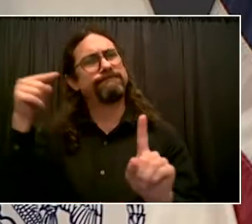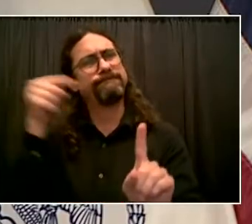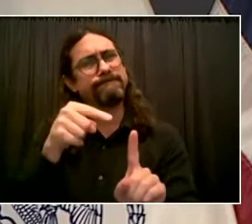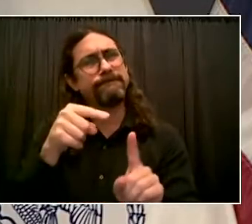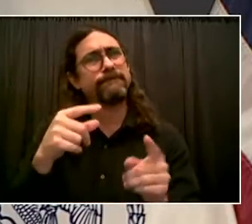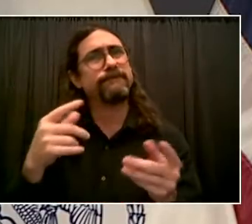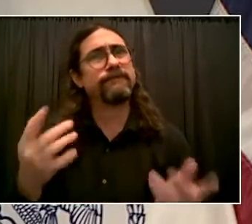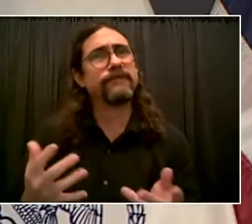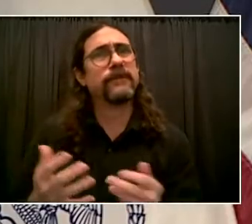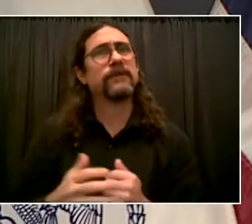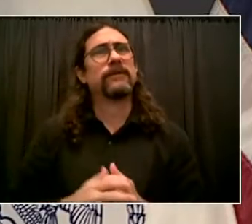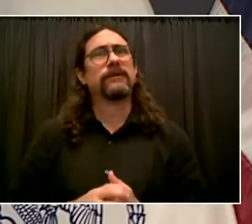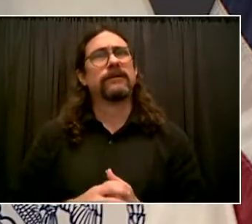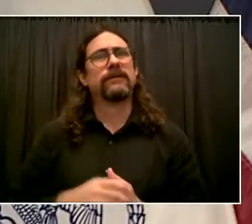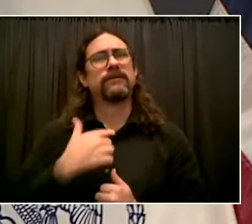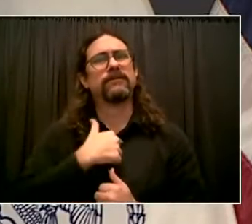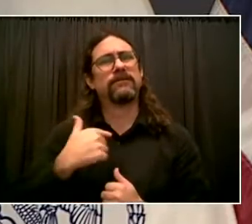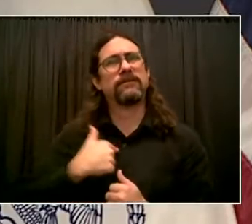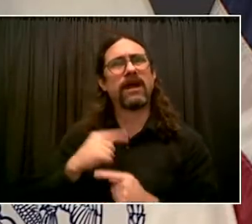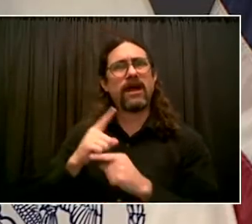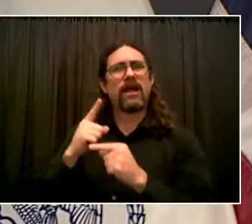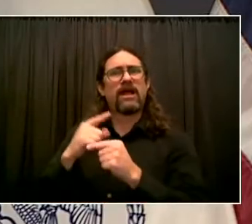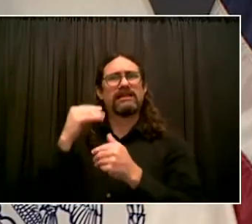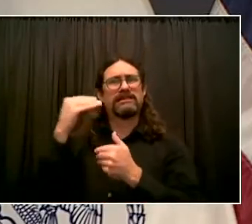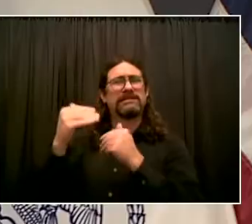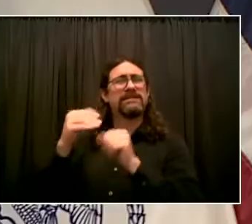GERMANY RIGHT NOW, WE CAN'T HAVE THAT HAPPEN HER. E BOTTOM LINE, WE